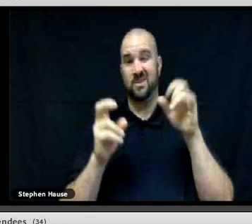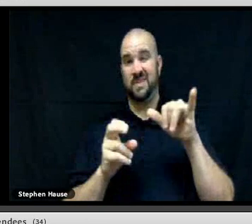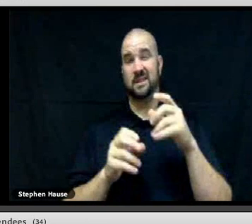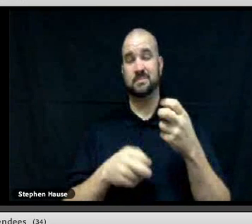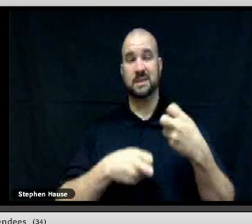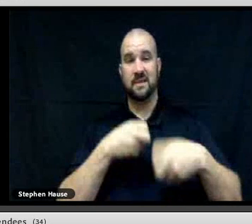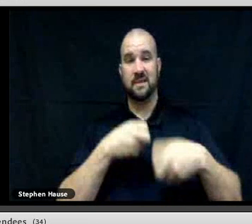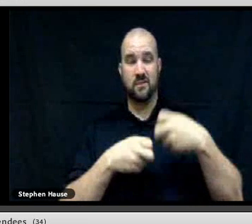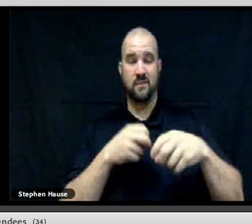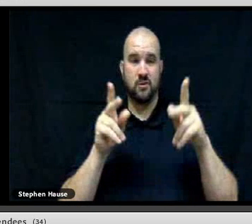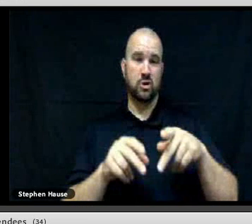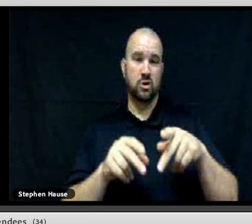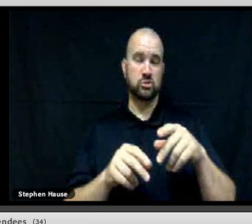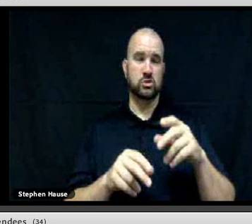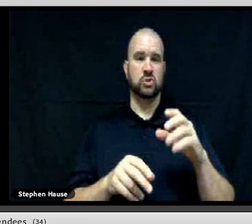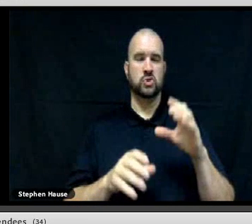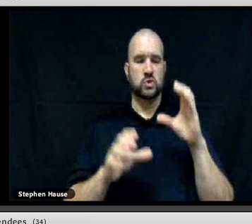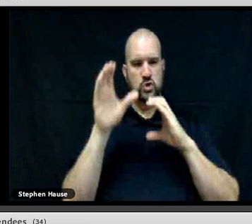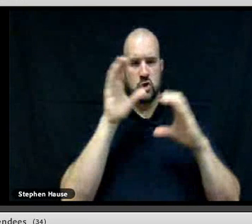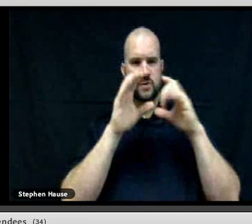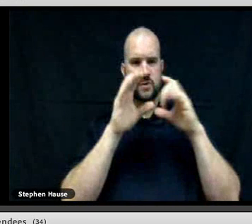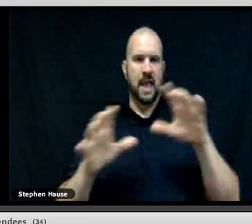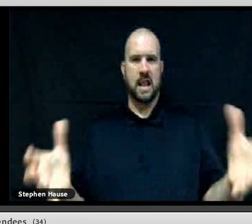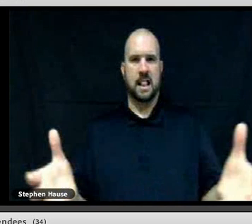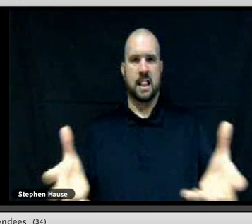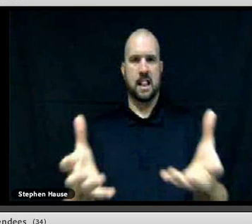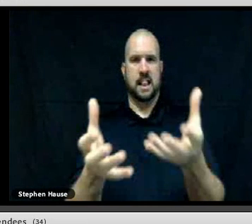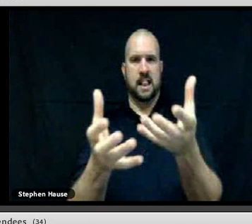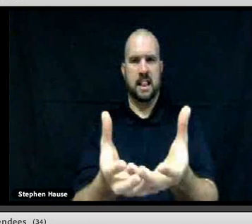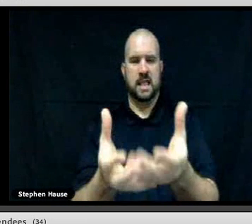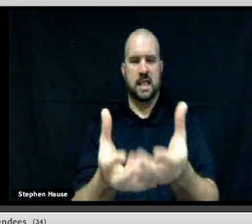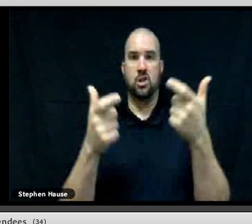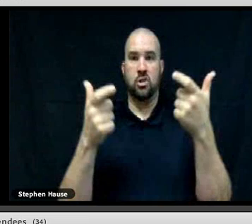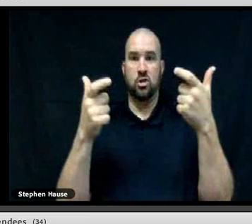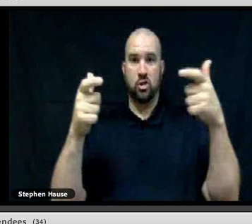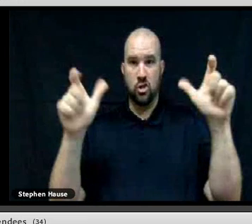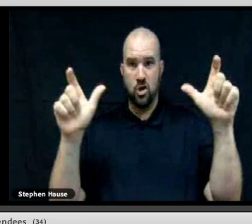So, thinking about, uh -- about the -- how you're writing the description of the object